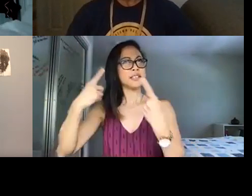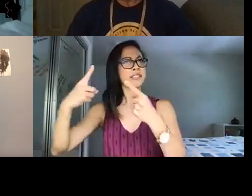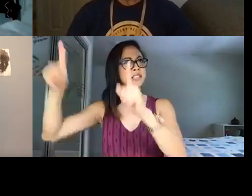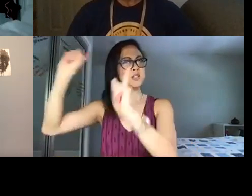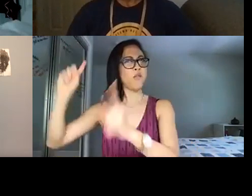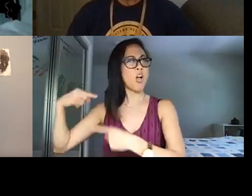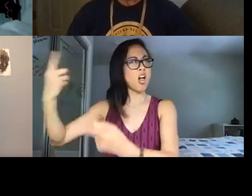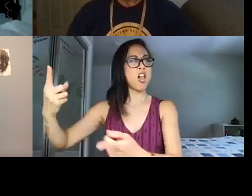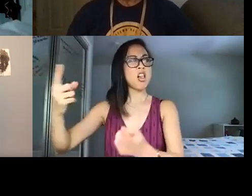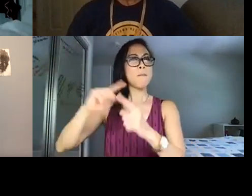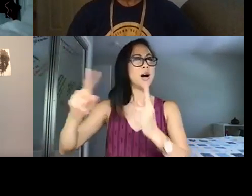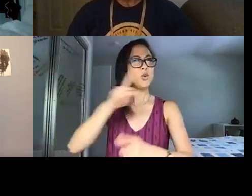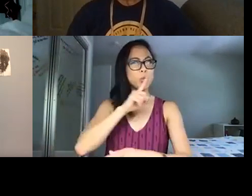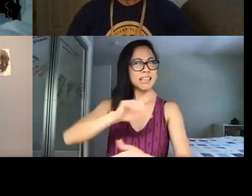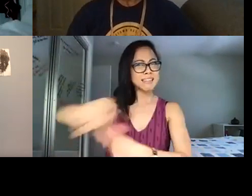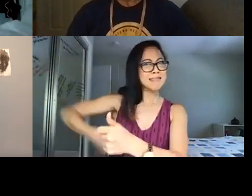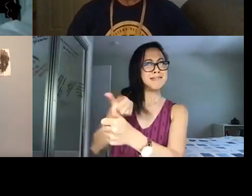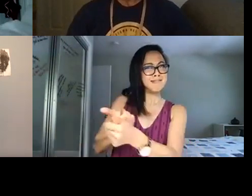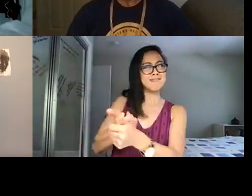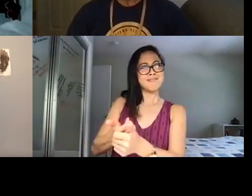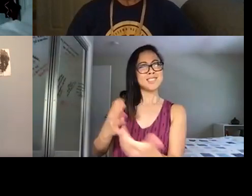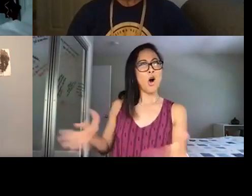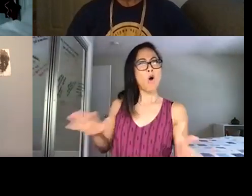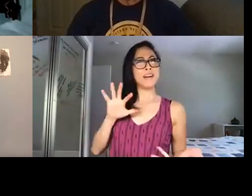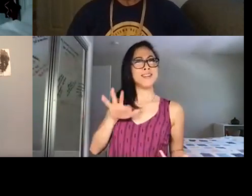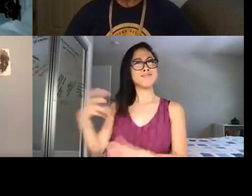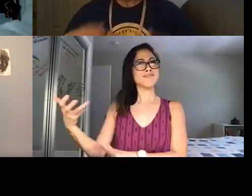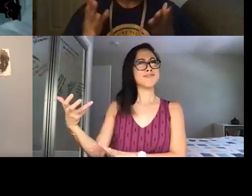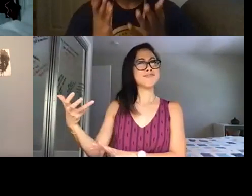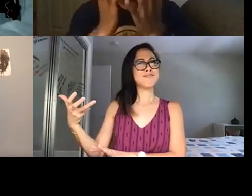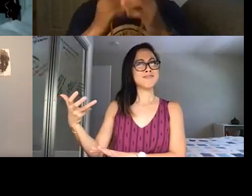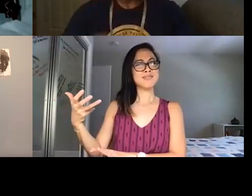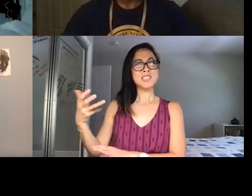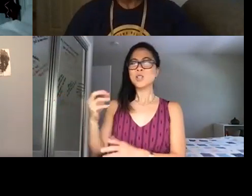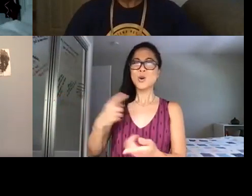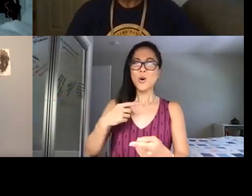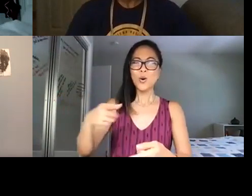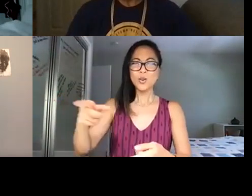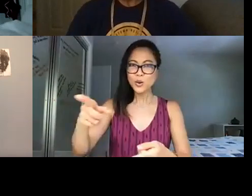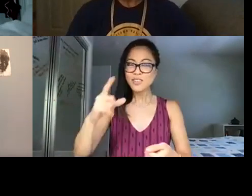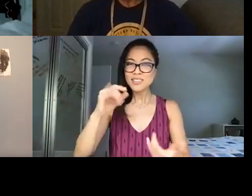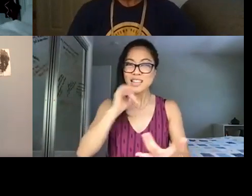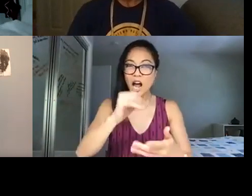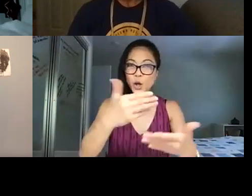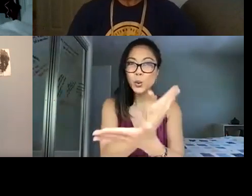of a thing. It isn't a thing that happened to me, it was at that it was actually in the thing the whole time.